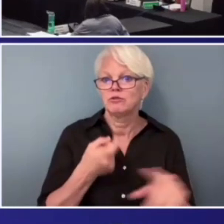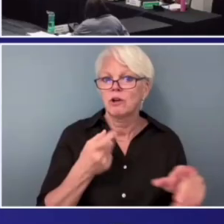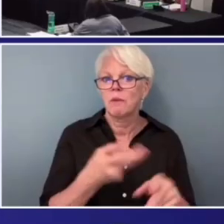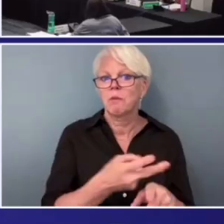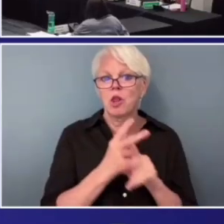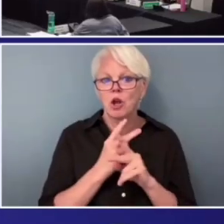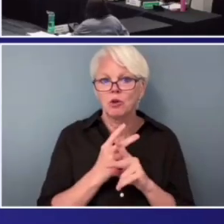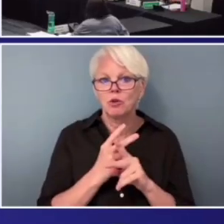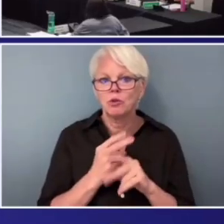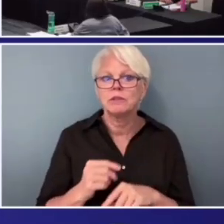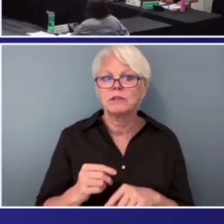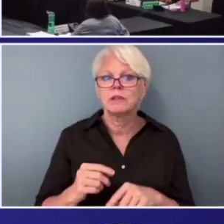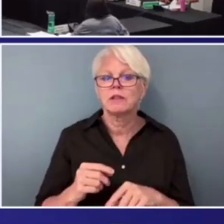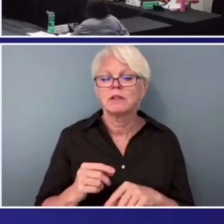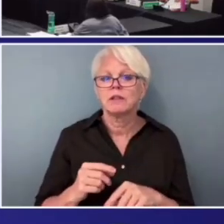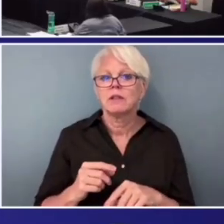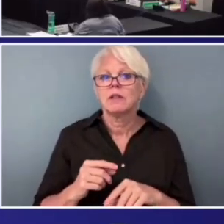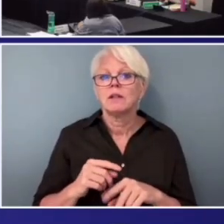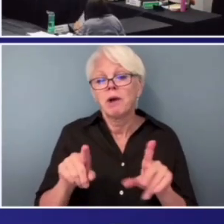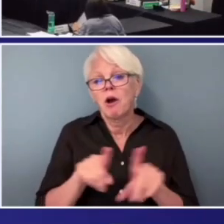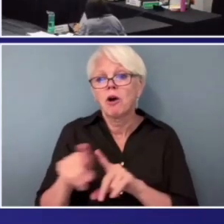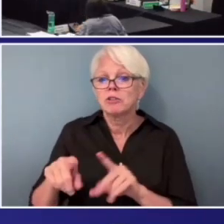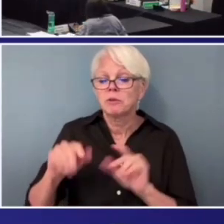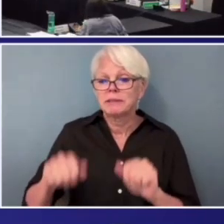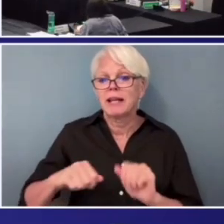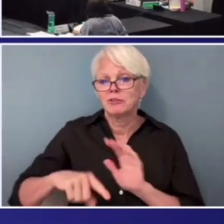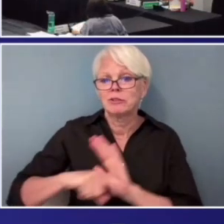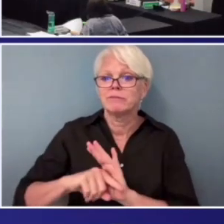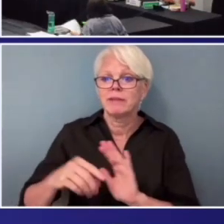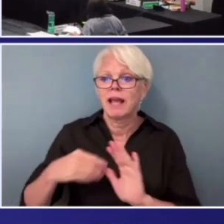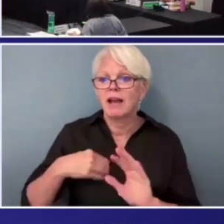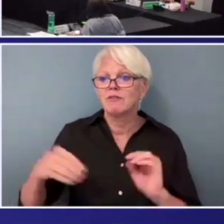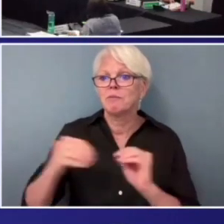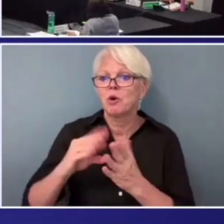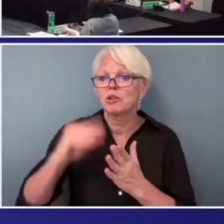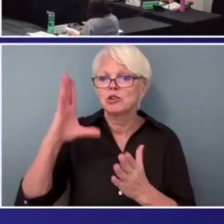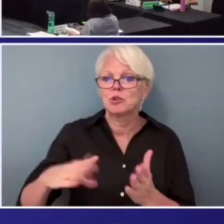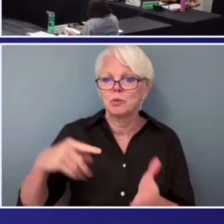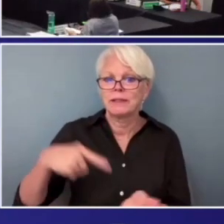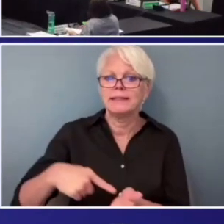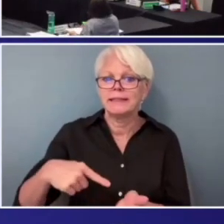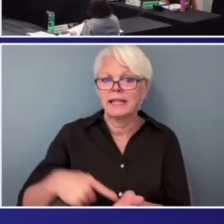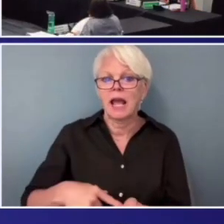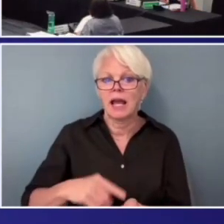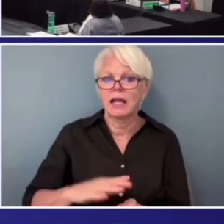potential detriment of incurring more student debt. Just on --